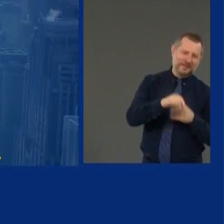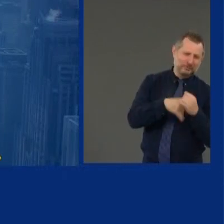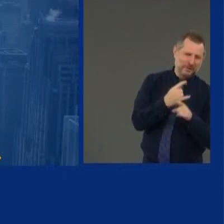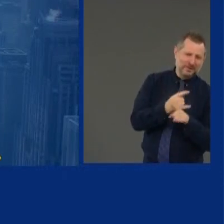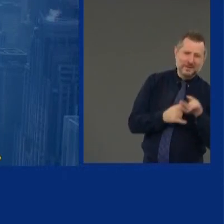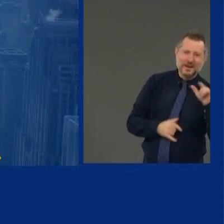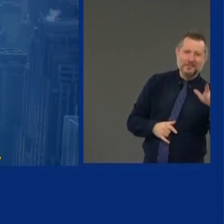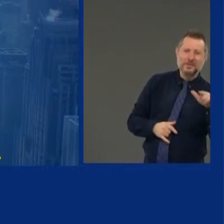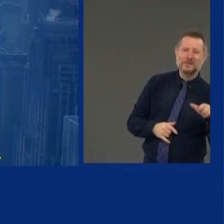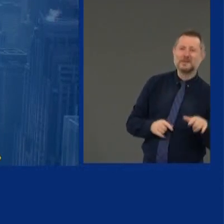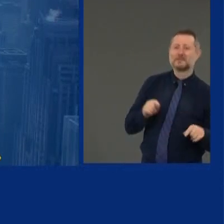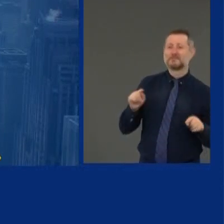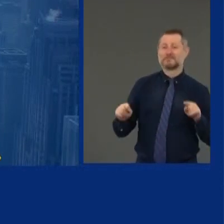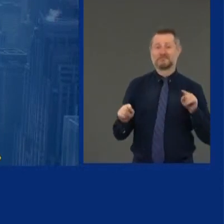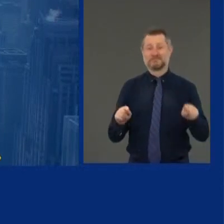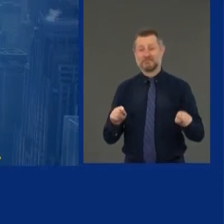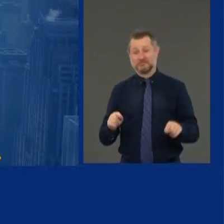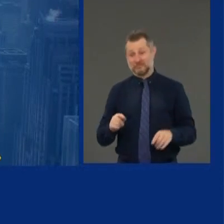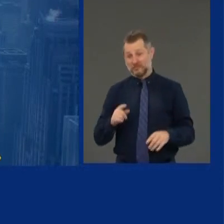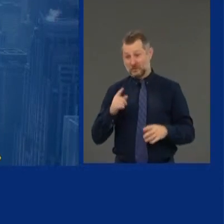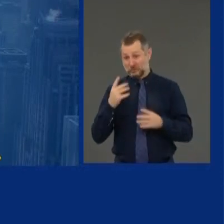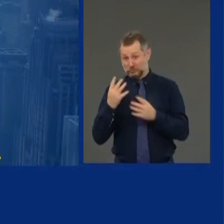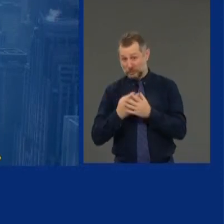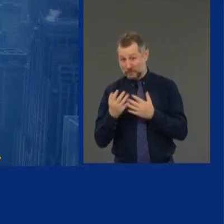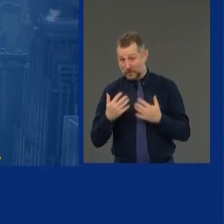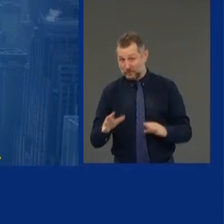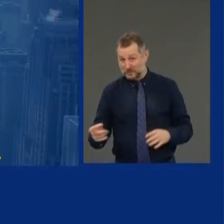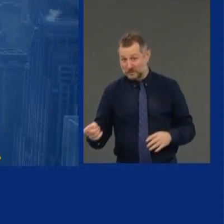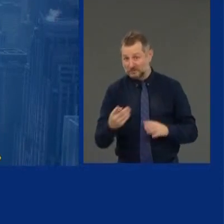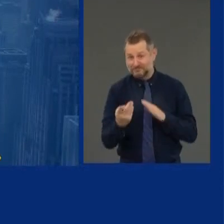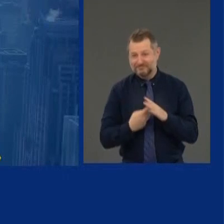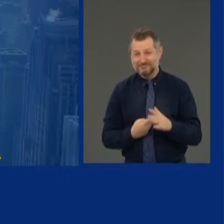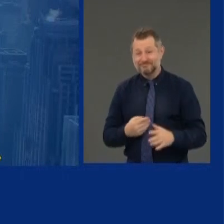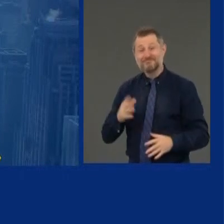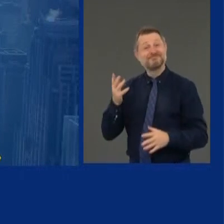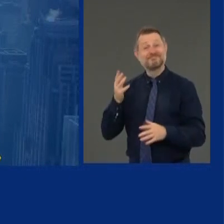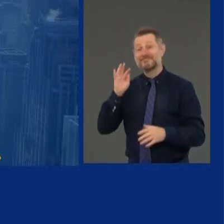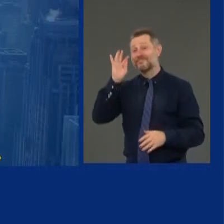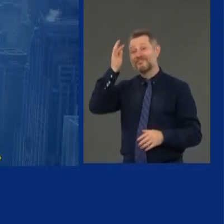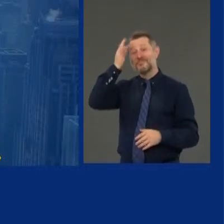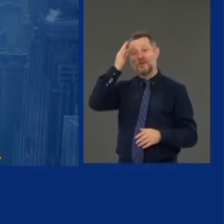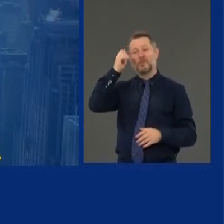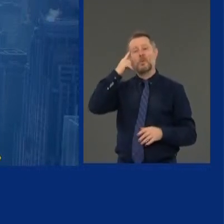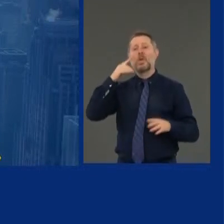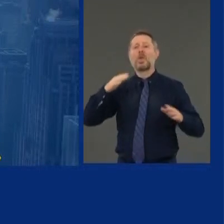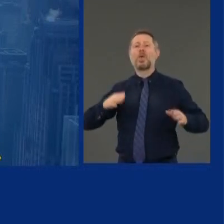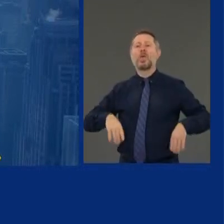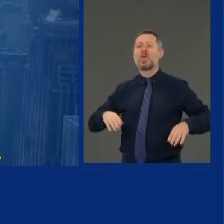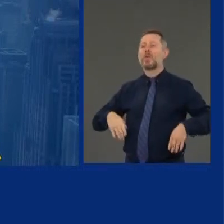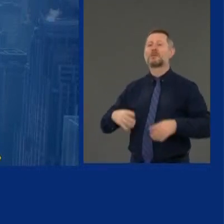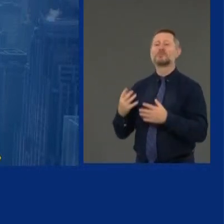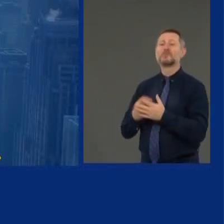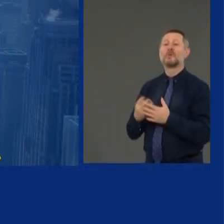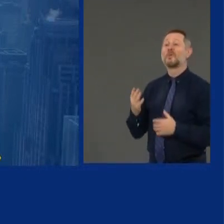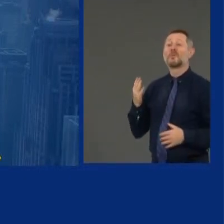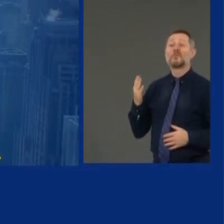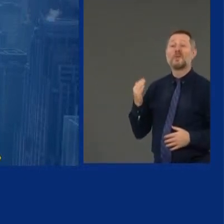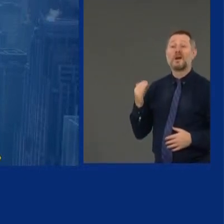JFK, NEWARK INTERNATIONAL.